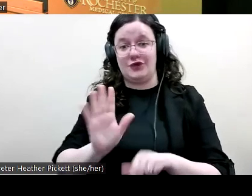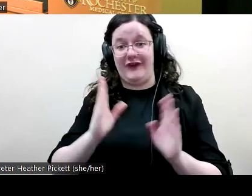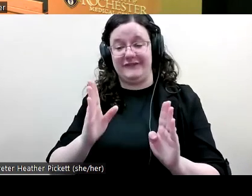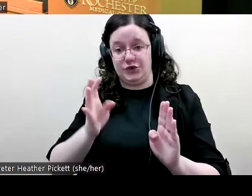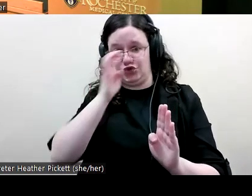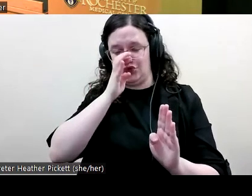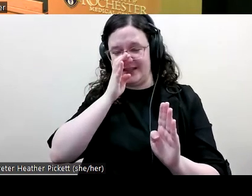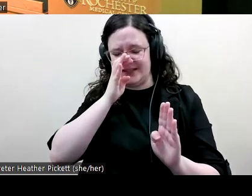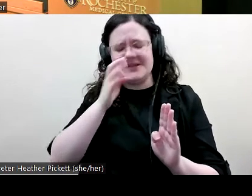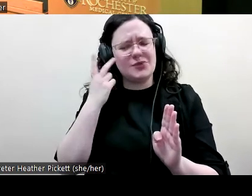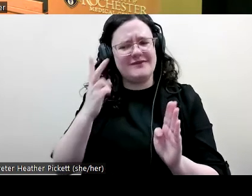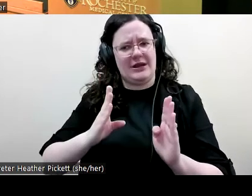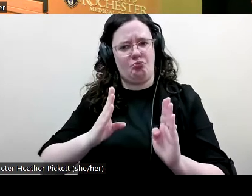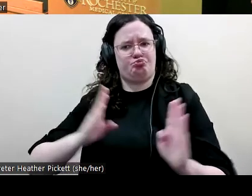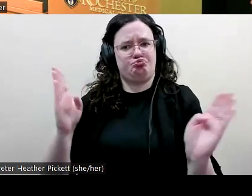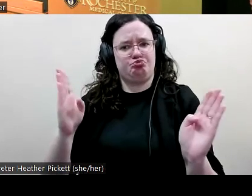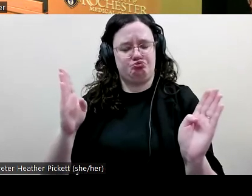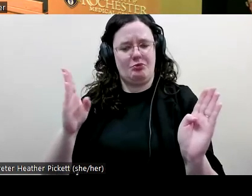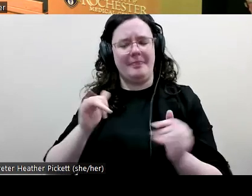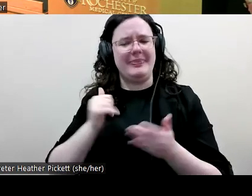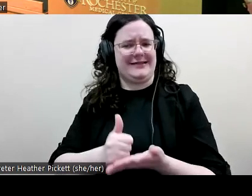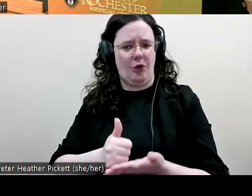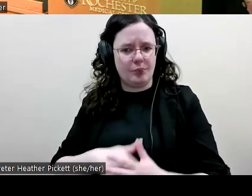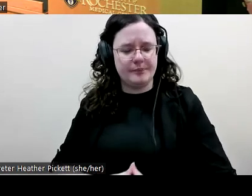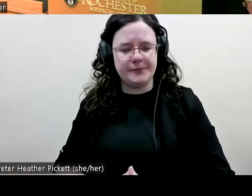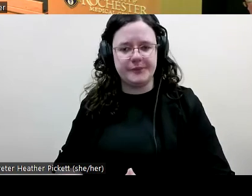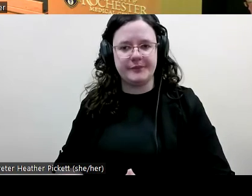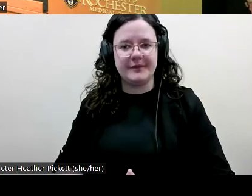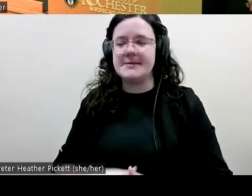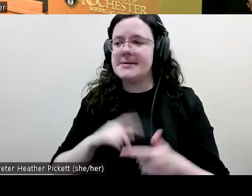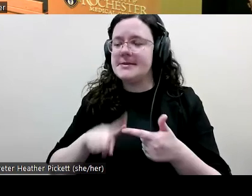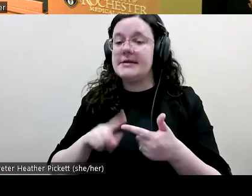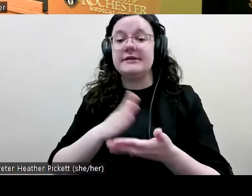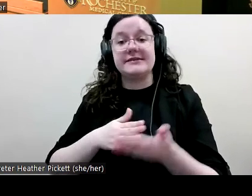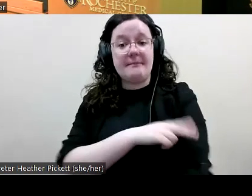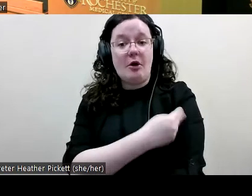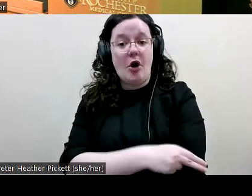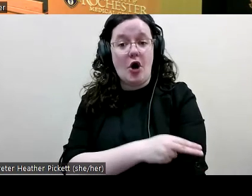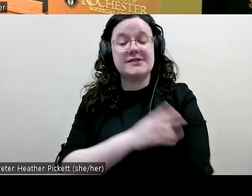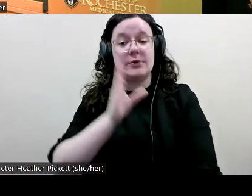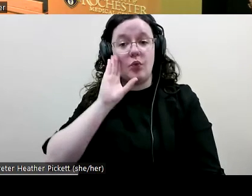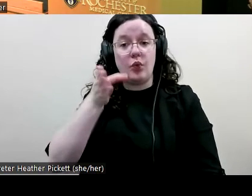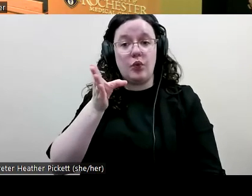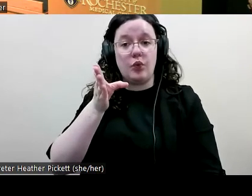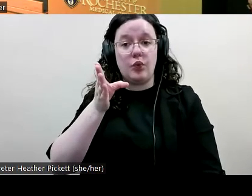has certainly helped um we've seen some hospitals actually just put outside um the unit information